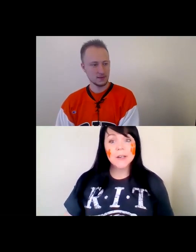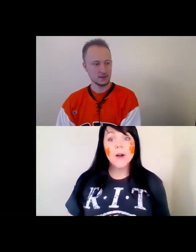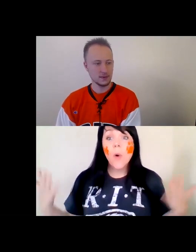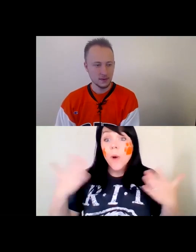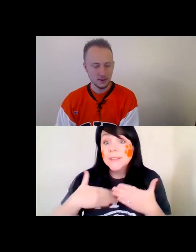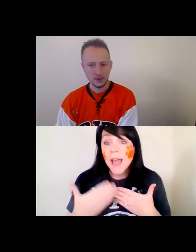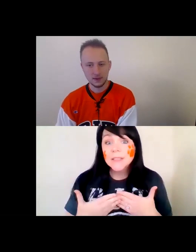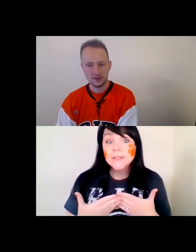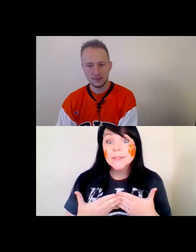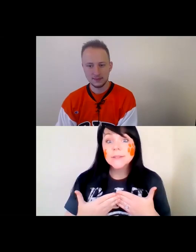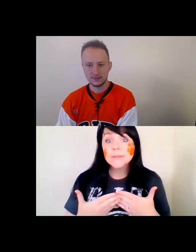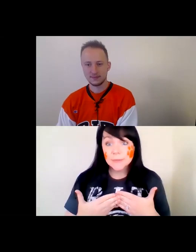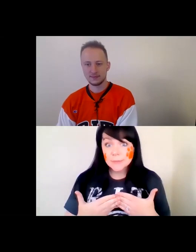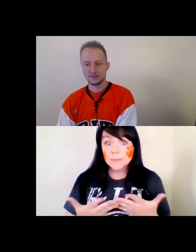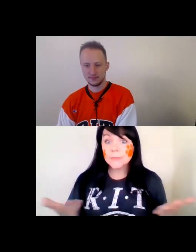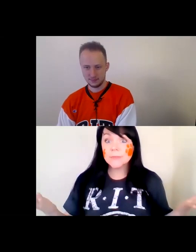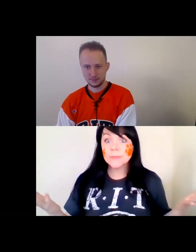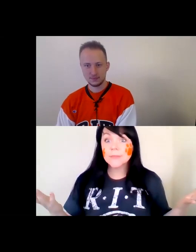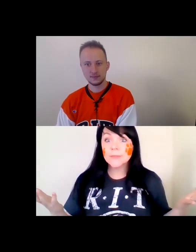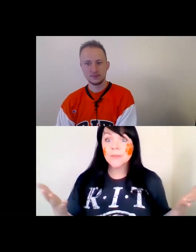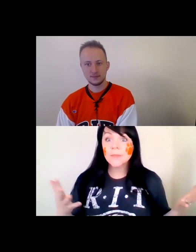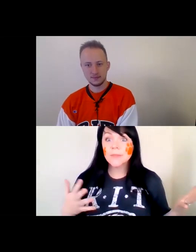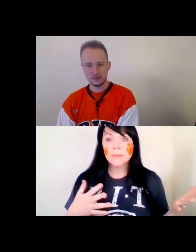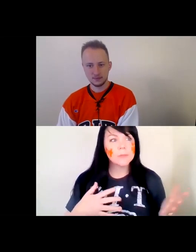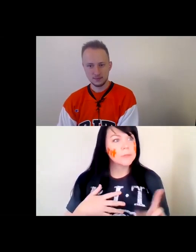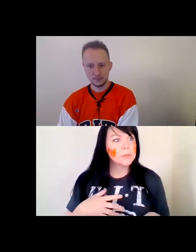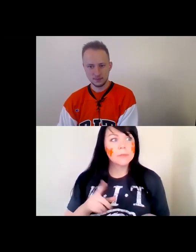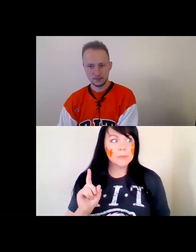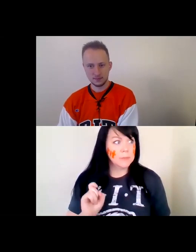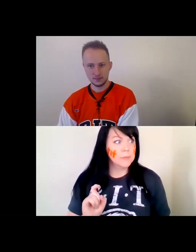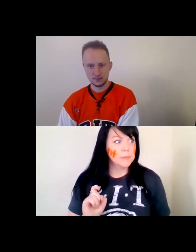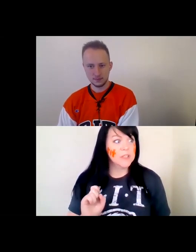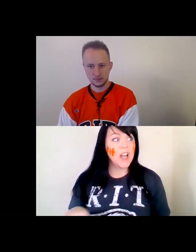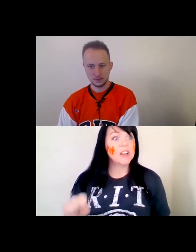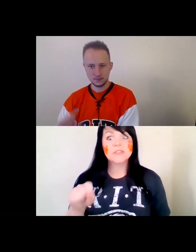Michelle: All right, what is next, Matt? Michelle: Is it really time? Yes!